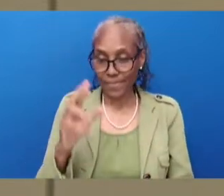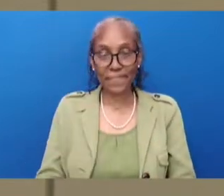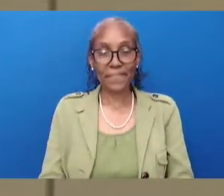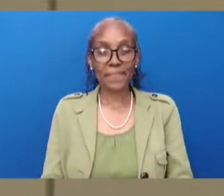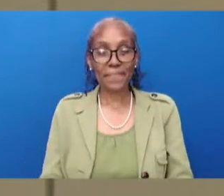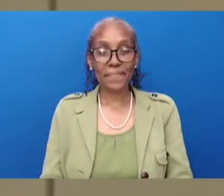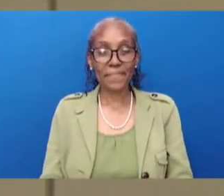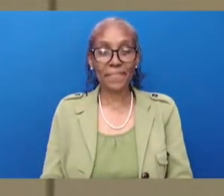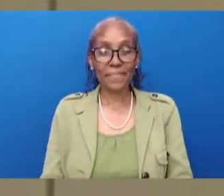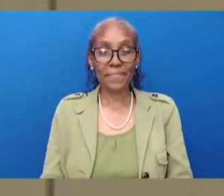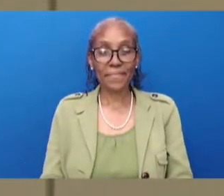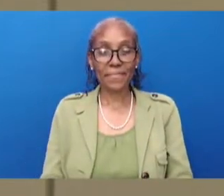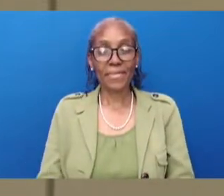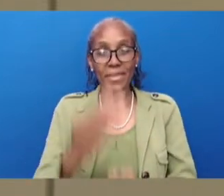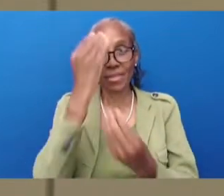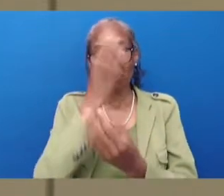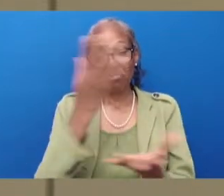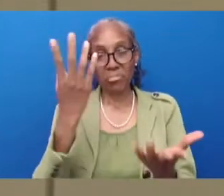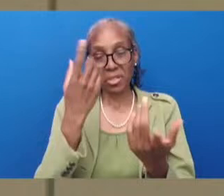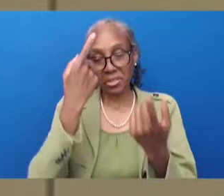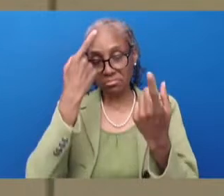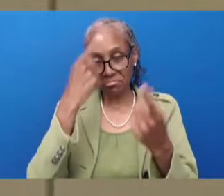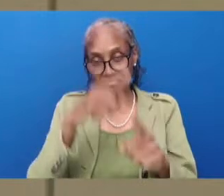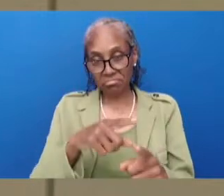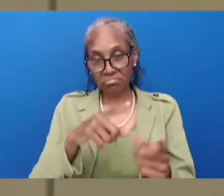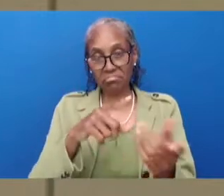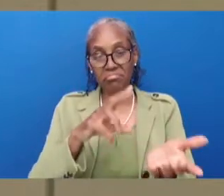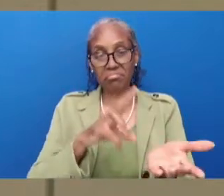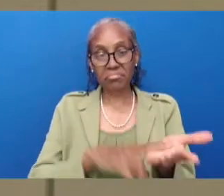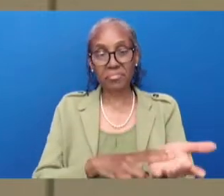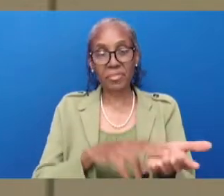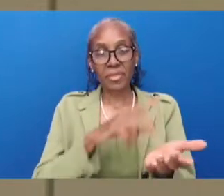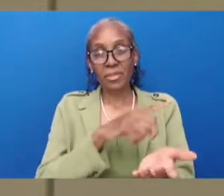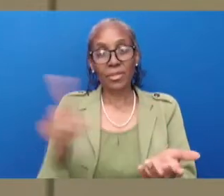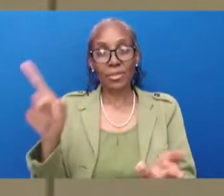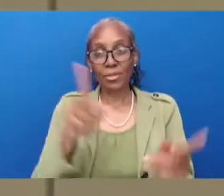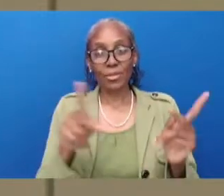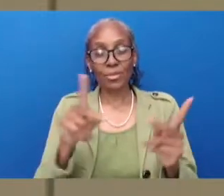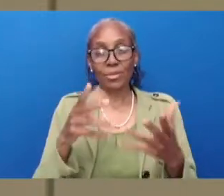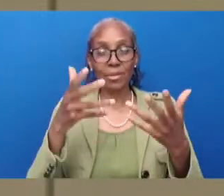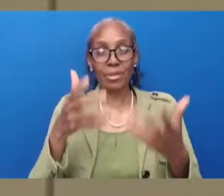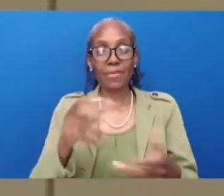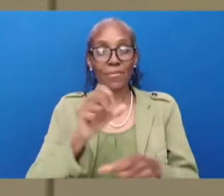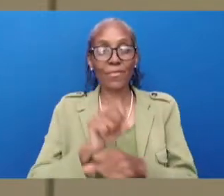READING A PROCLAMATION.